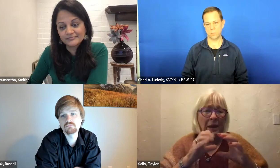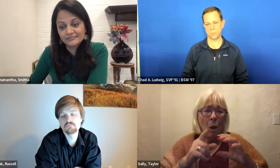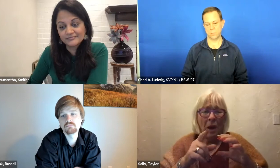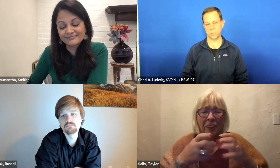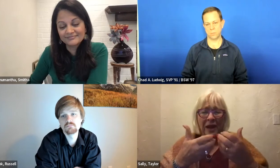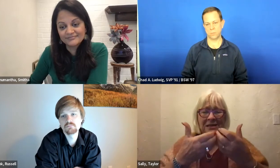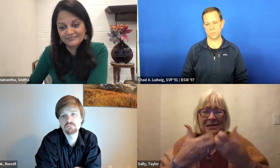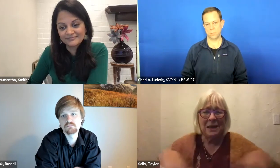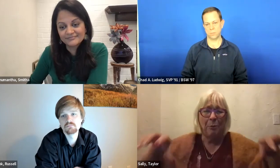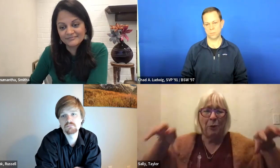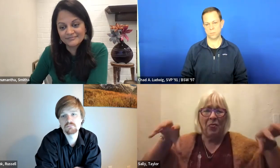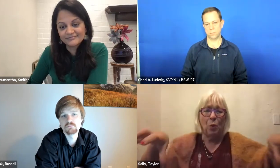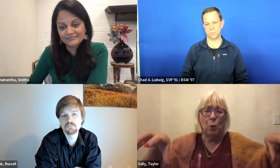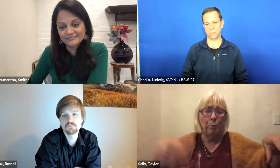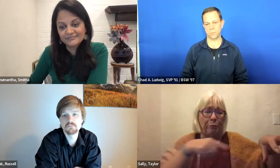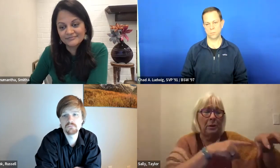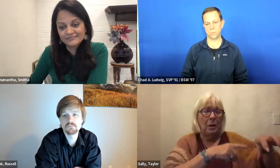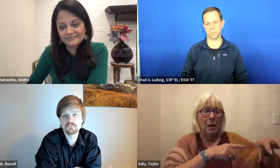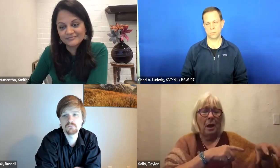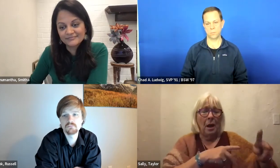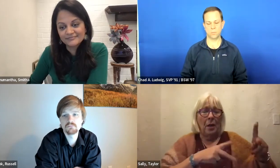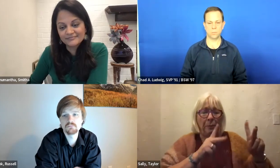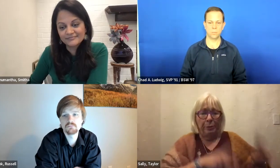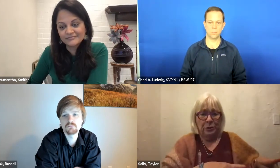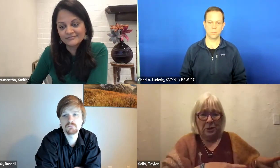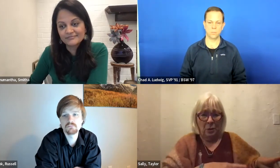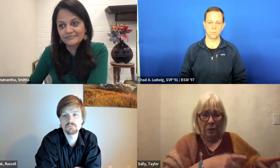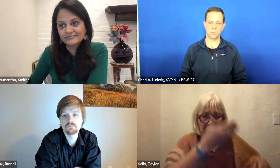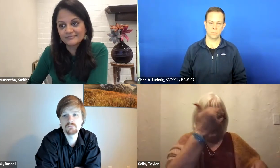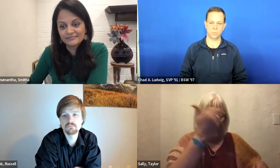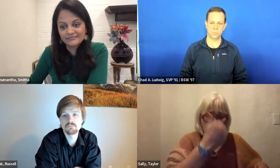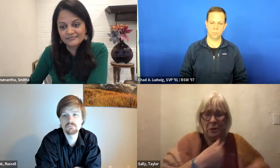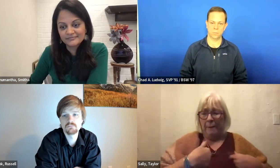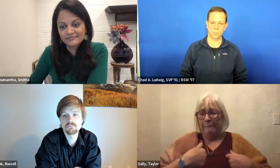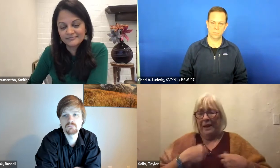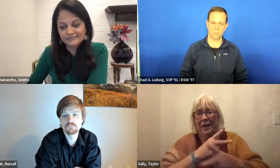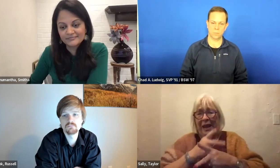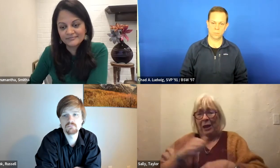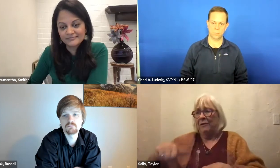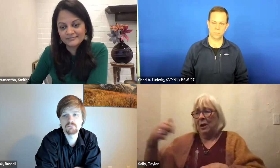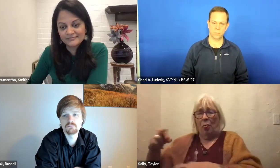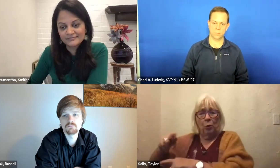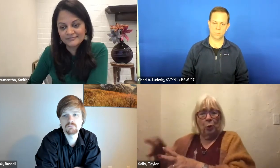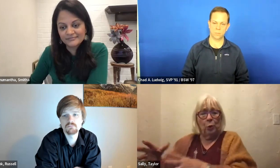where Paul couldn't communicate. You know, we had to essentially split the group, so we would have a person with dementia,